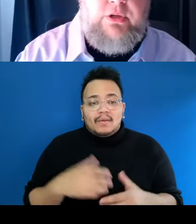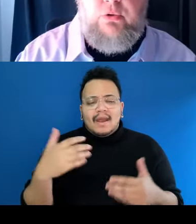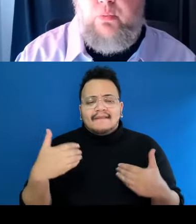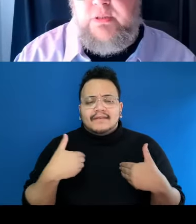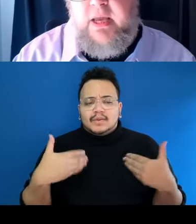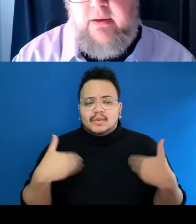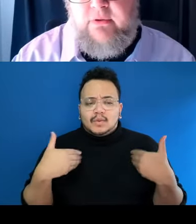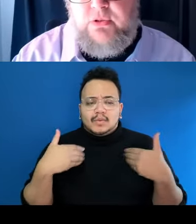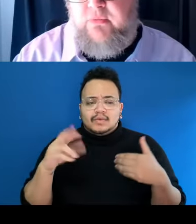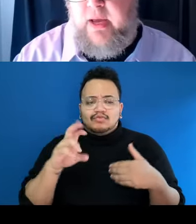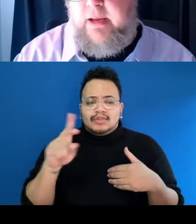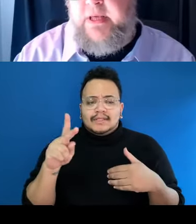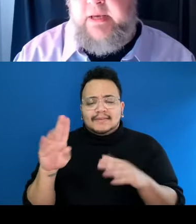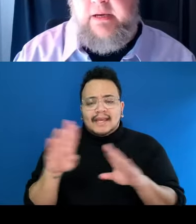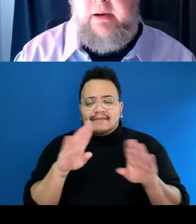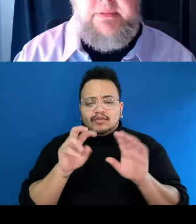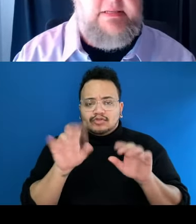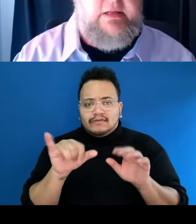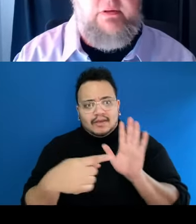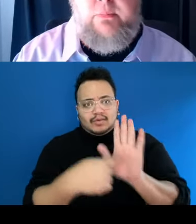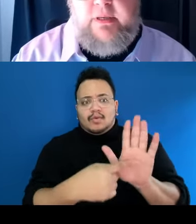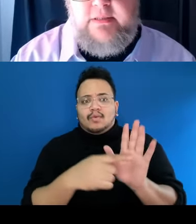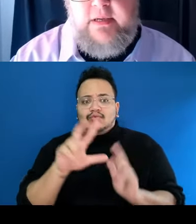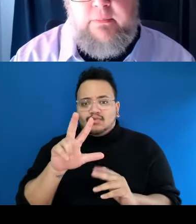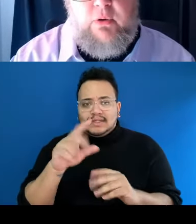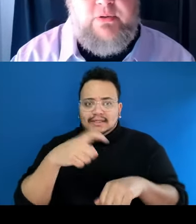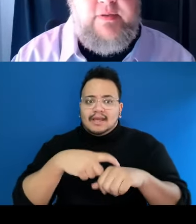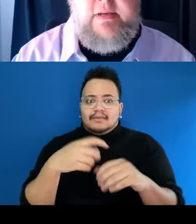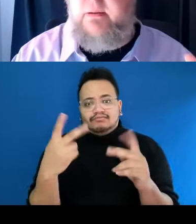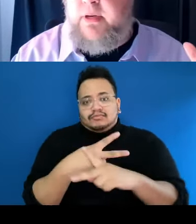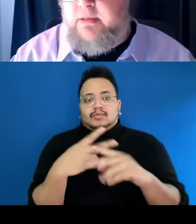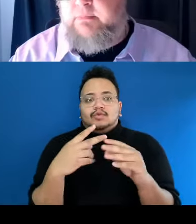or the Youth Risk Behavior Survey. This is a little bit older of a study,